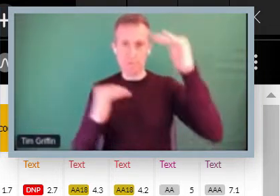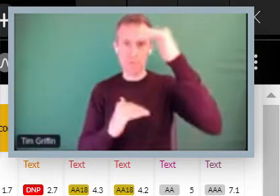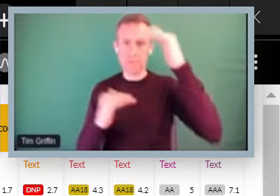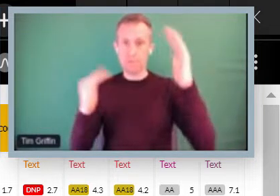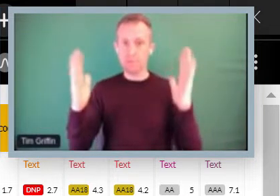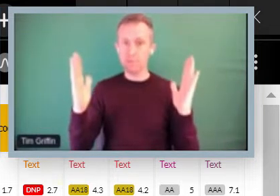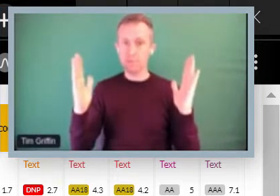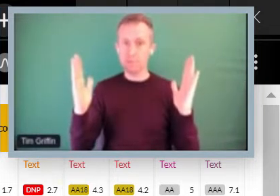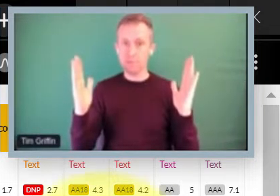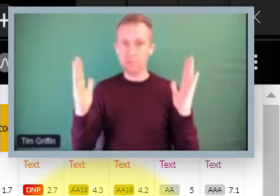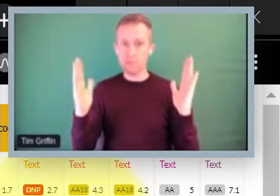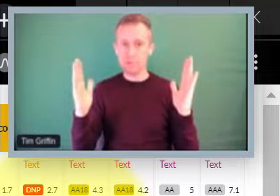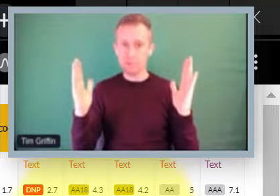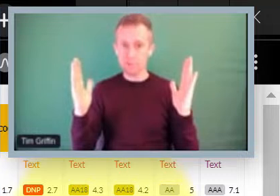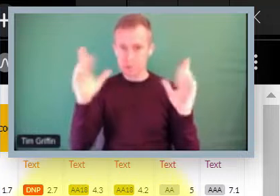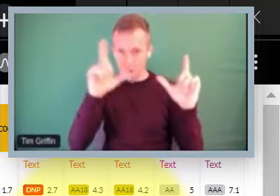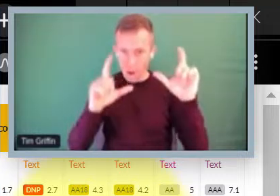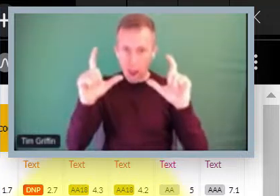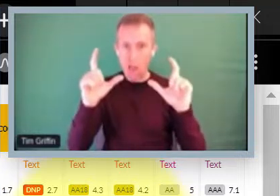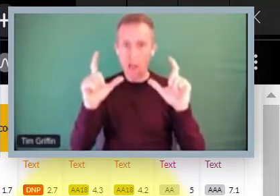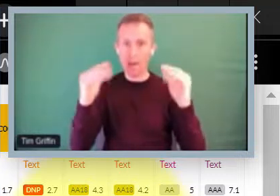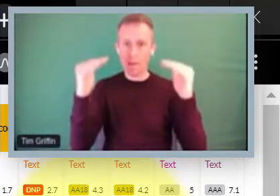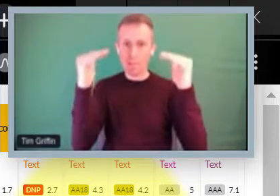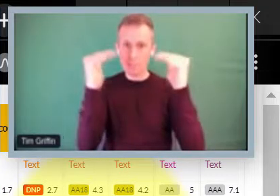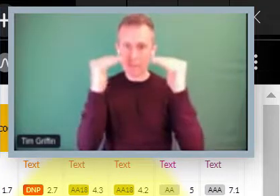all of the colours, and I can see do they have a “AA”, “AAA”?